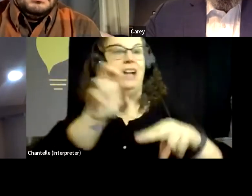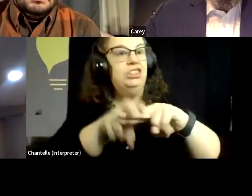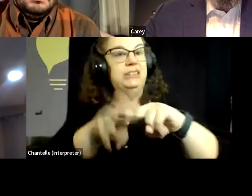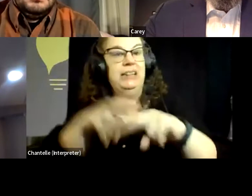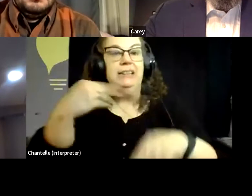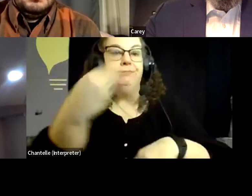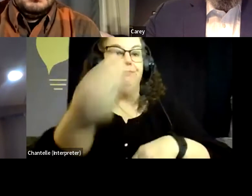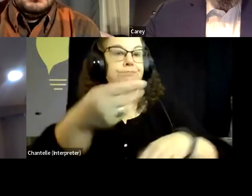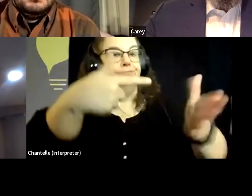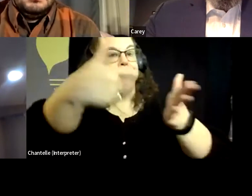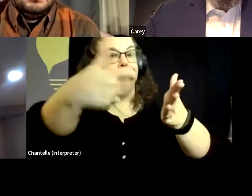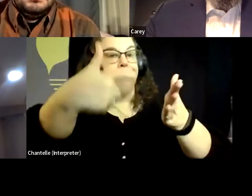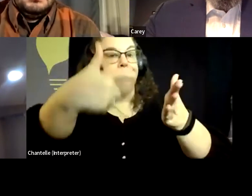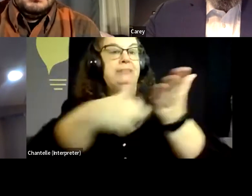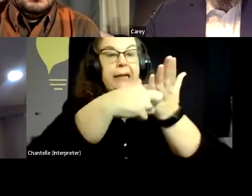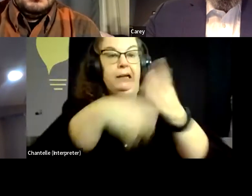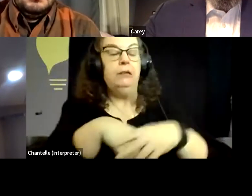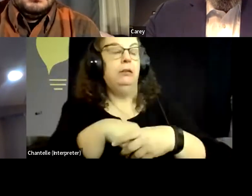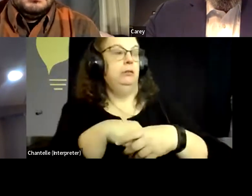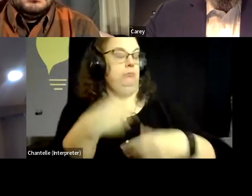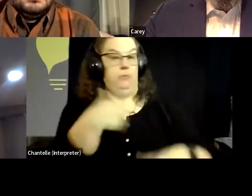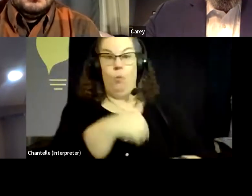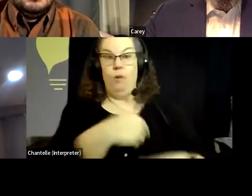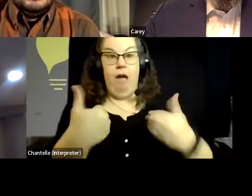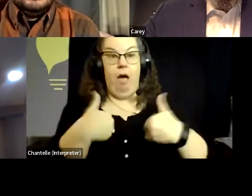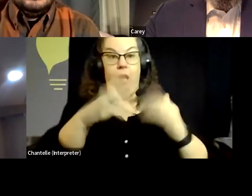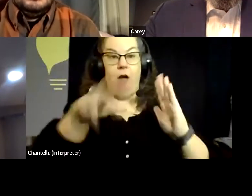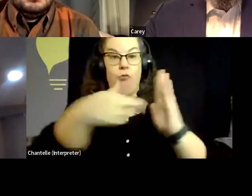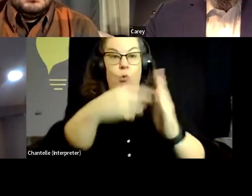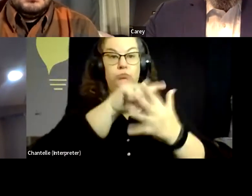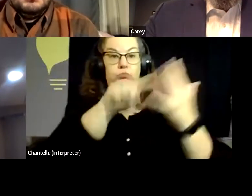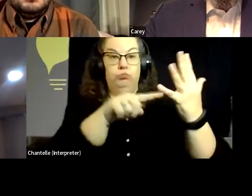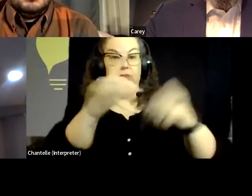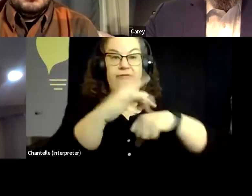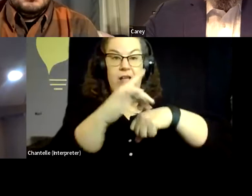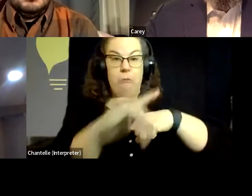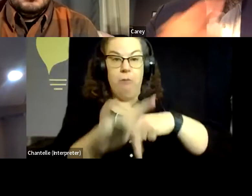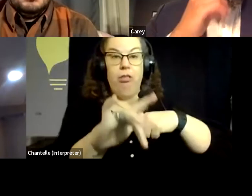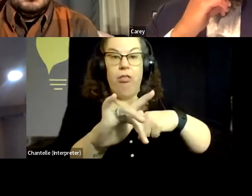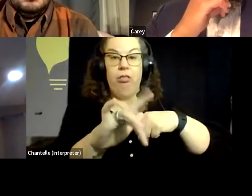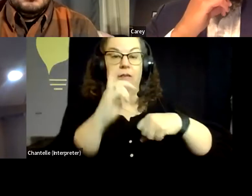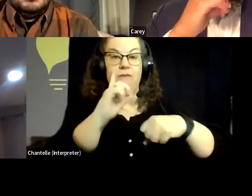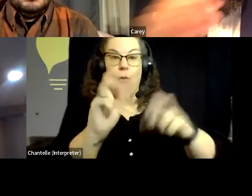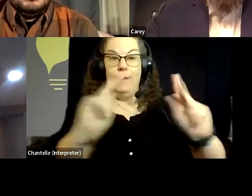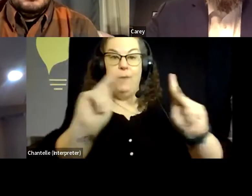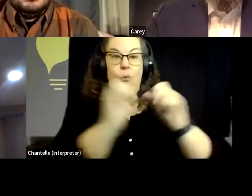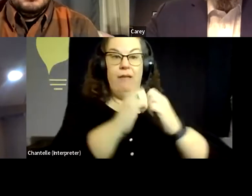tickets, so on and so forth, we have role s available for individuals with disabilities.